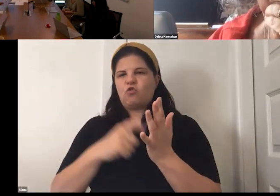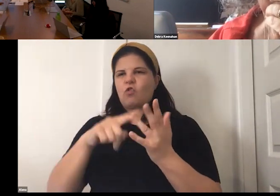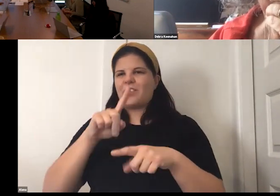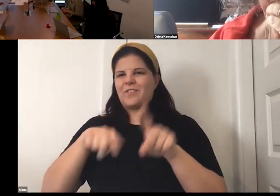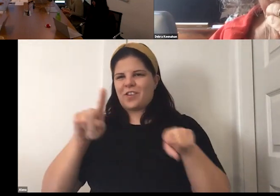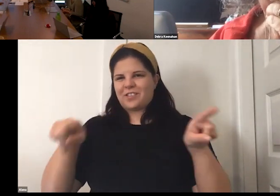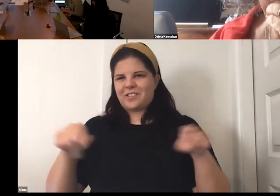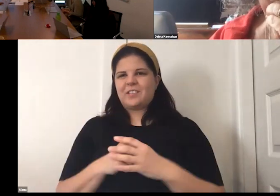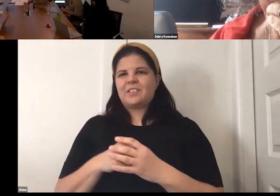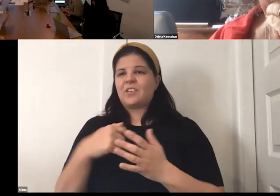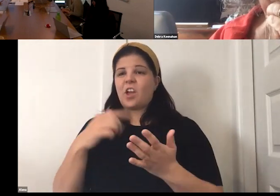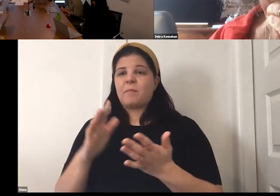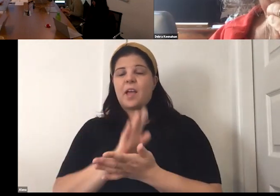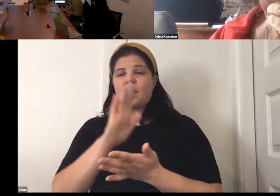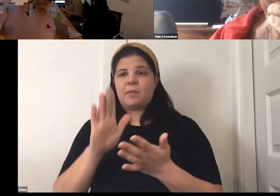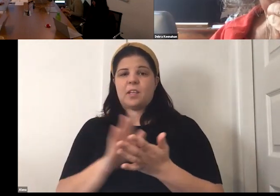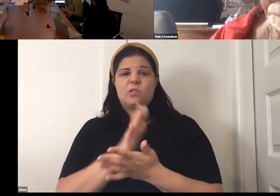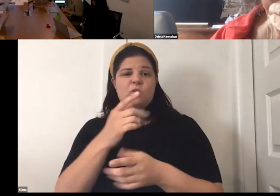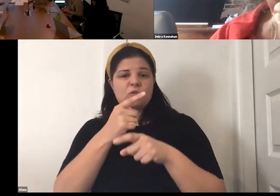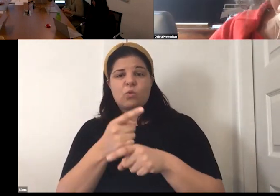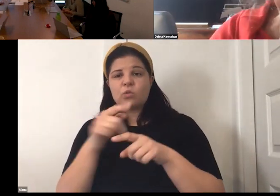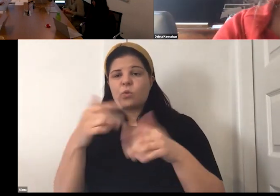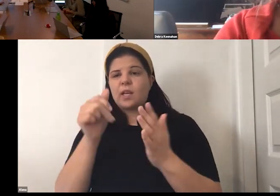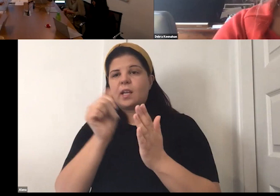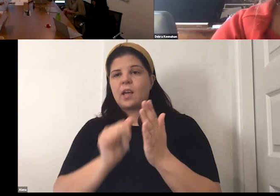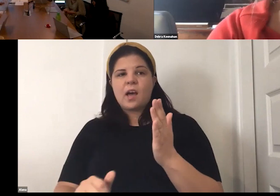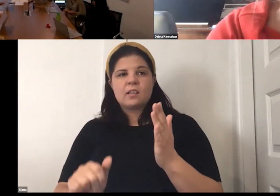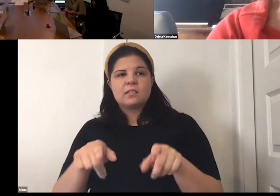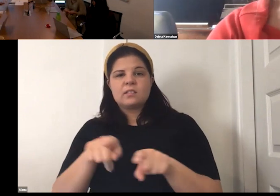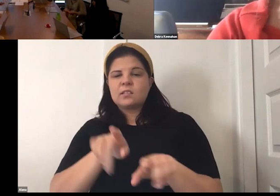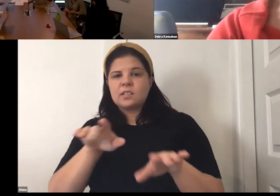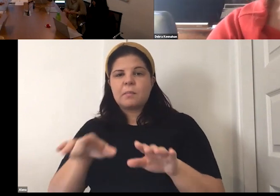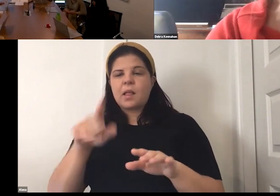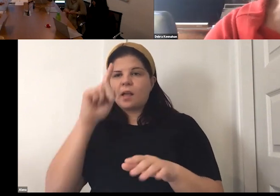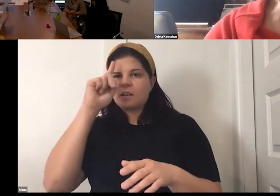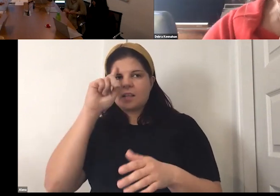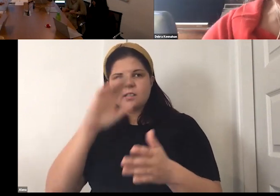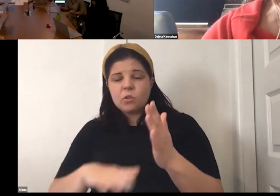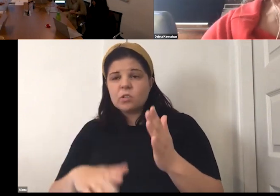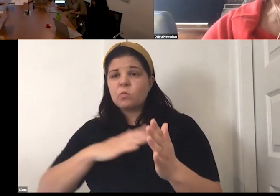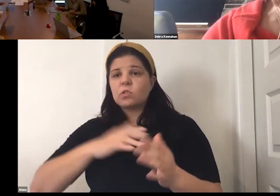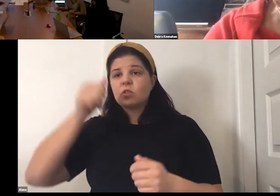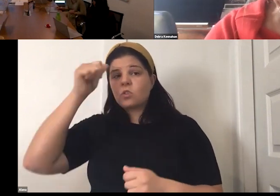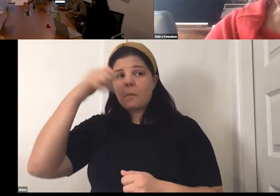of speak to any artists with those sort of experiences who want to know a bit more about this initiative.